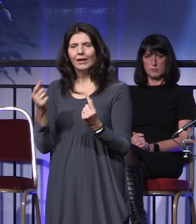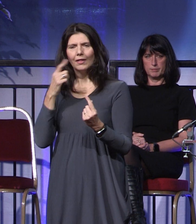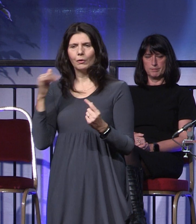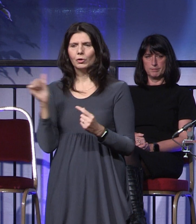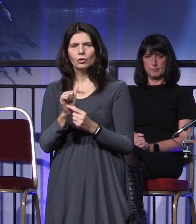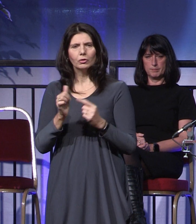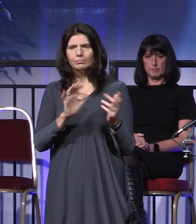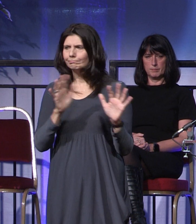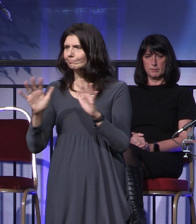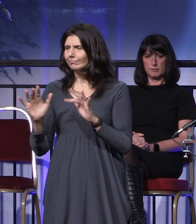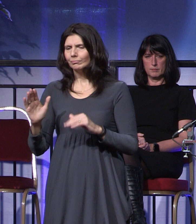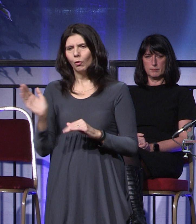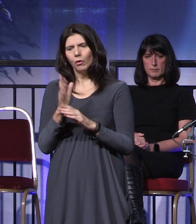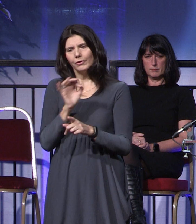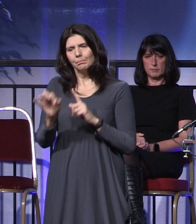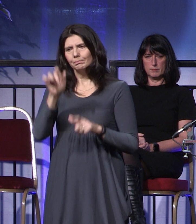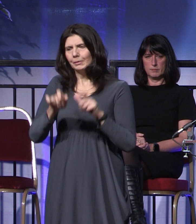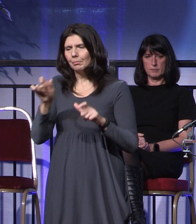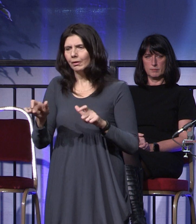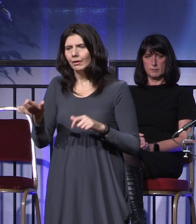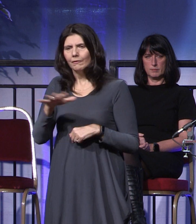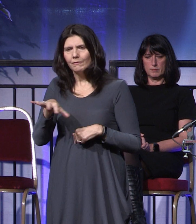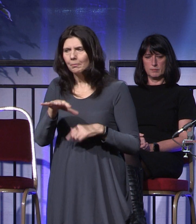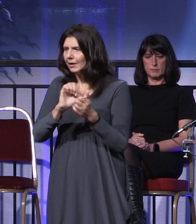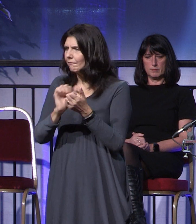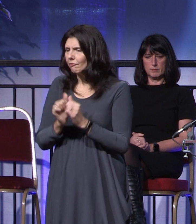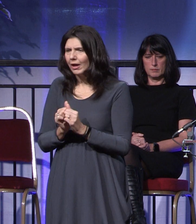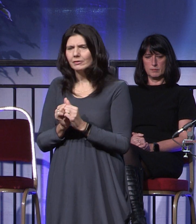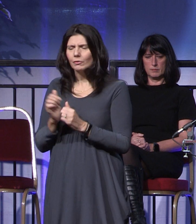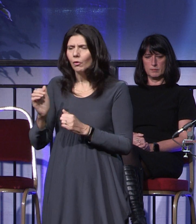those special people your family your friends and your tutors